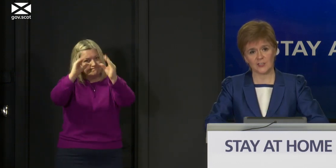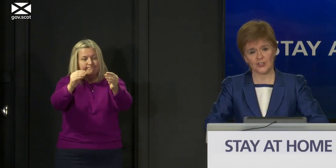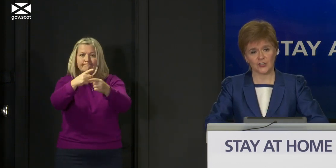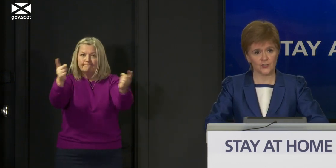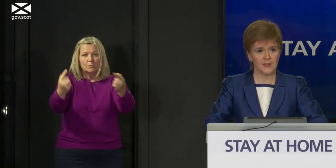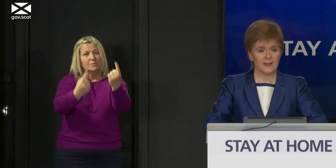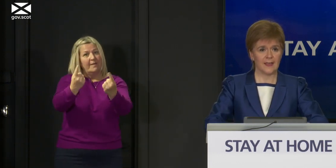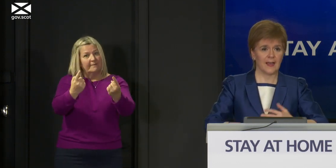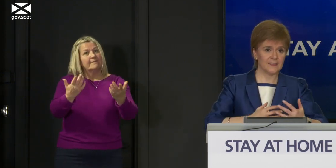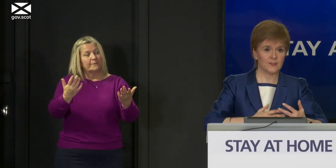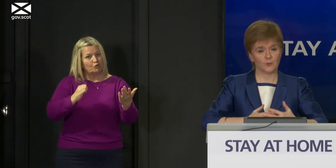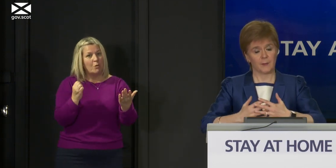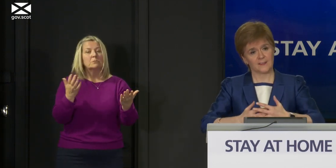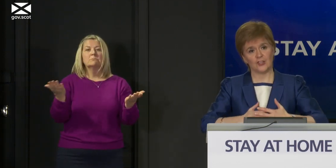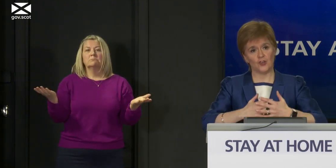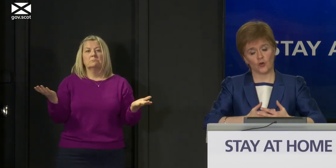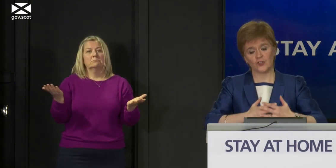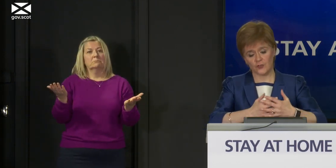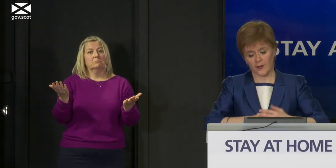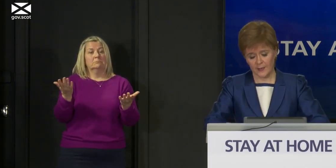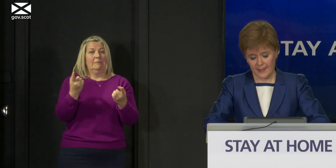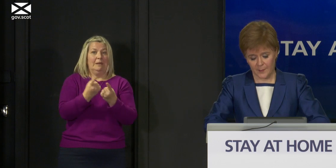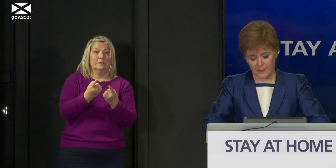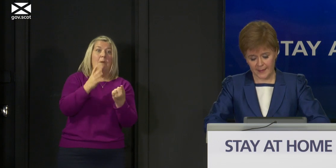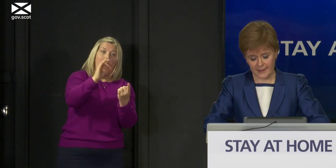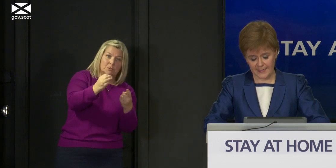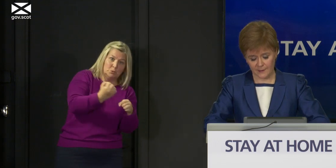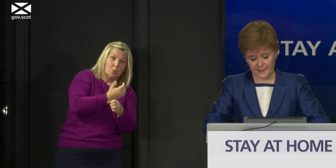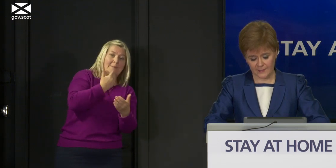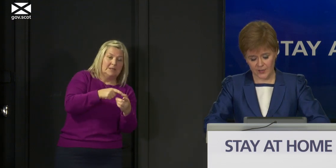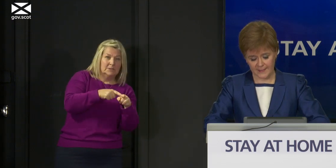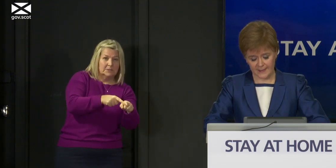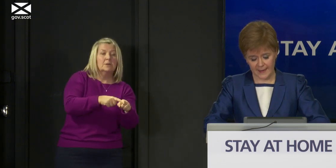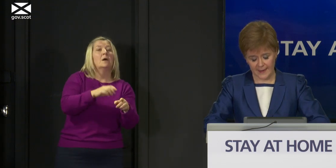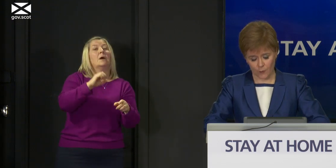you to do, and what I'm asking you not to do. I will be making a televised address on